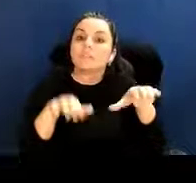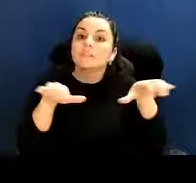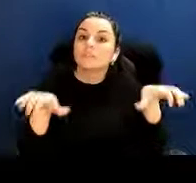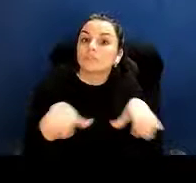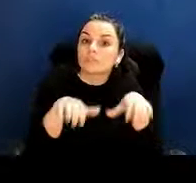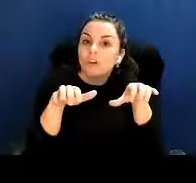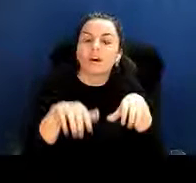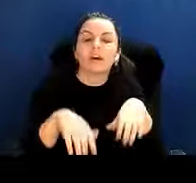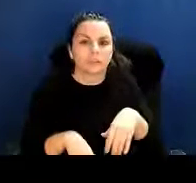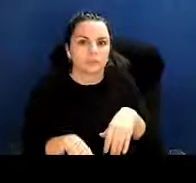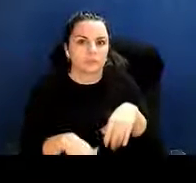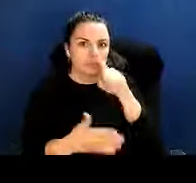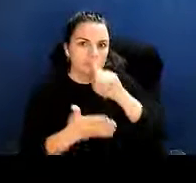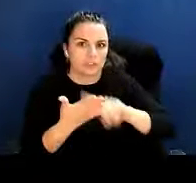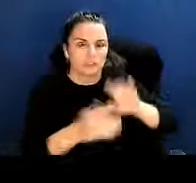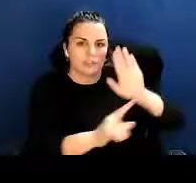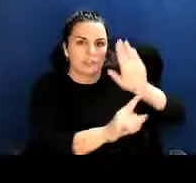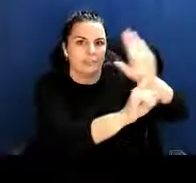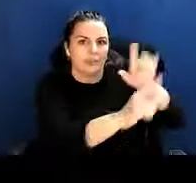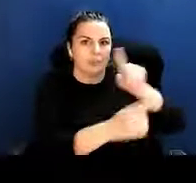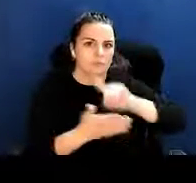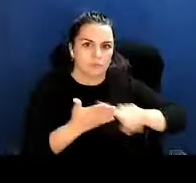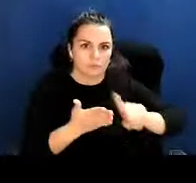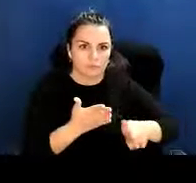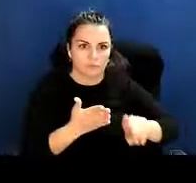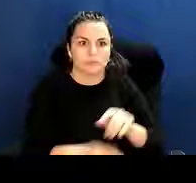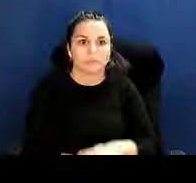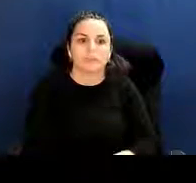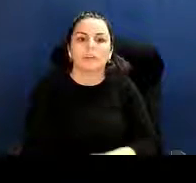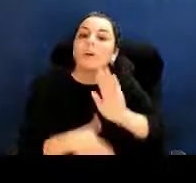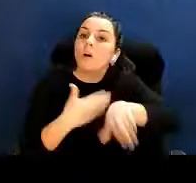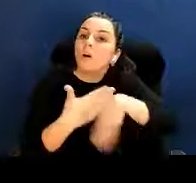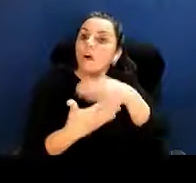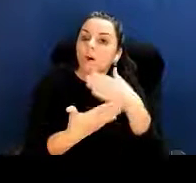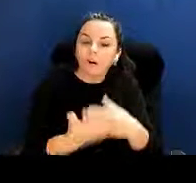All NIH nonexempt human subjects research comes under OHRP's oversight.